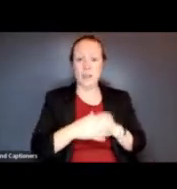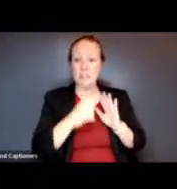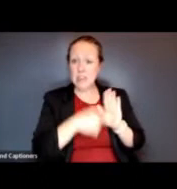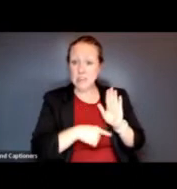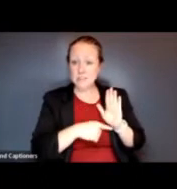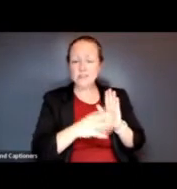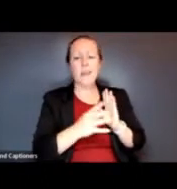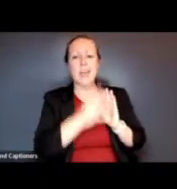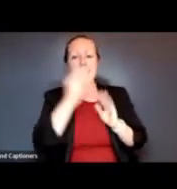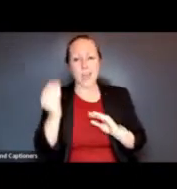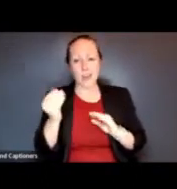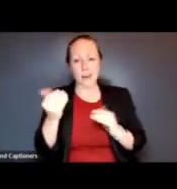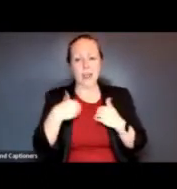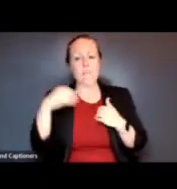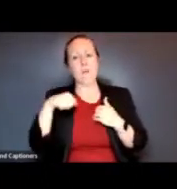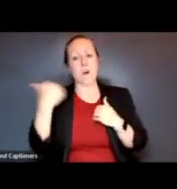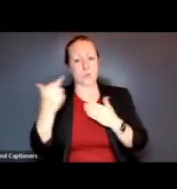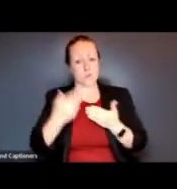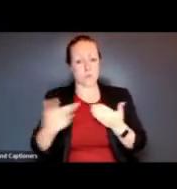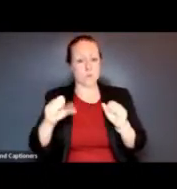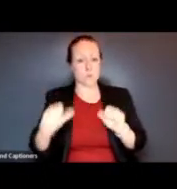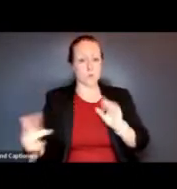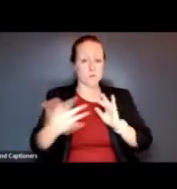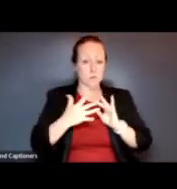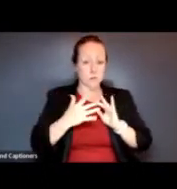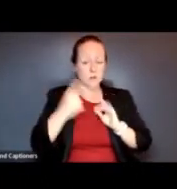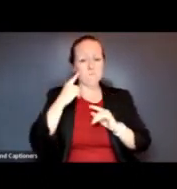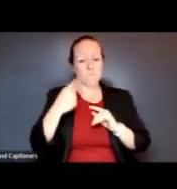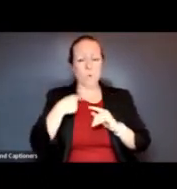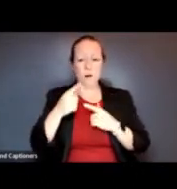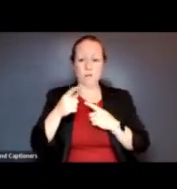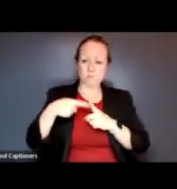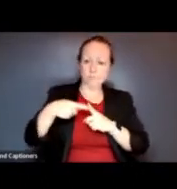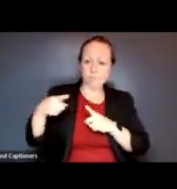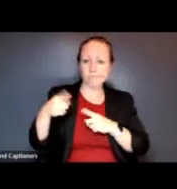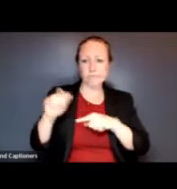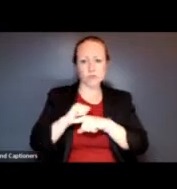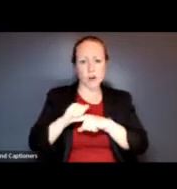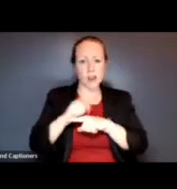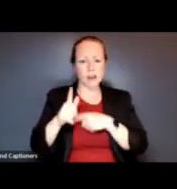that you can reach out to us for for customized training, customized tools. We'd be happy to help with any of those